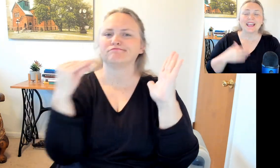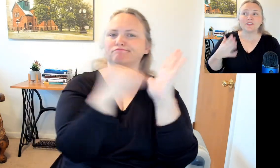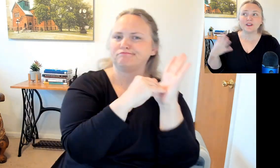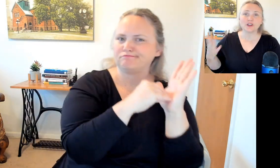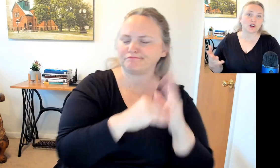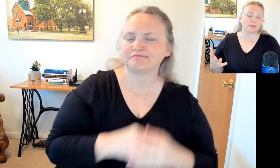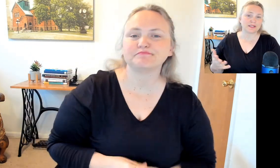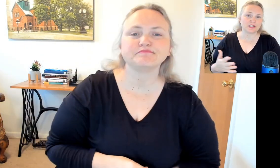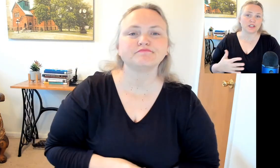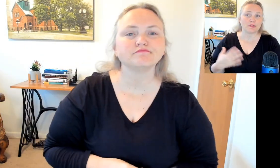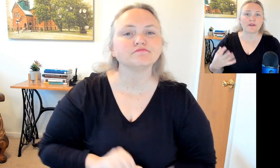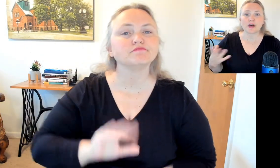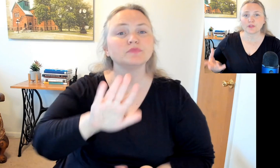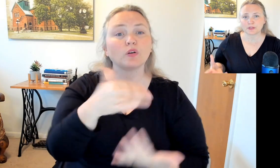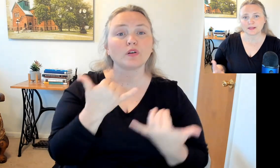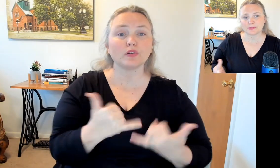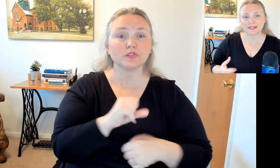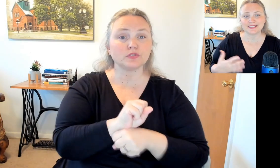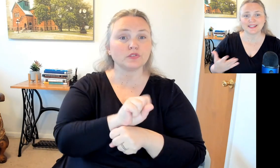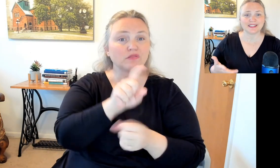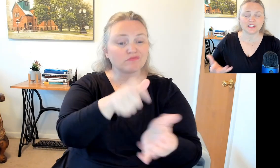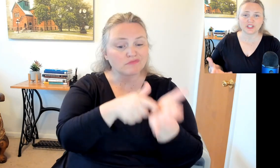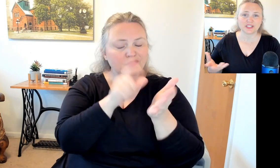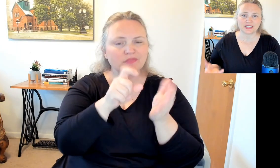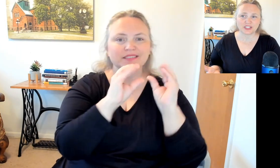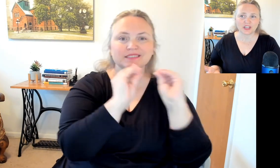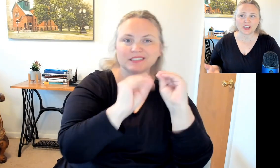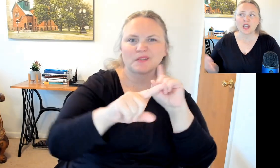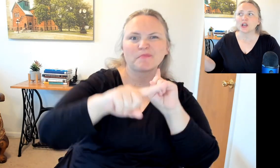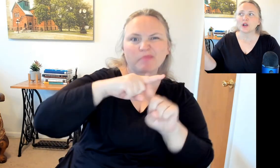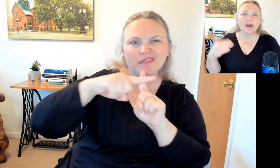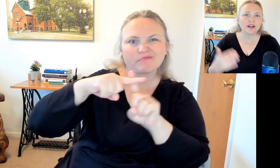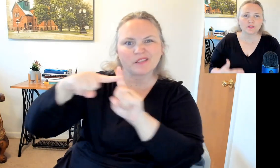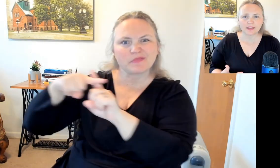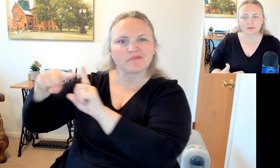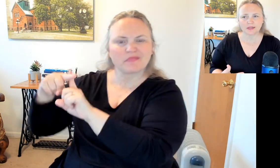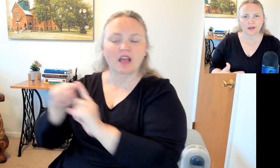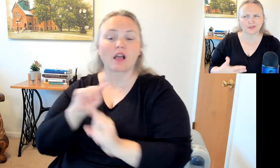If in your current position you have other responsibilities in addition to teaching, go ahead and write them down.